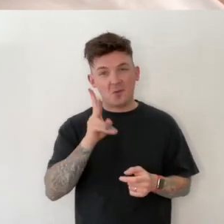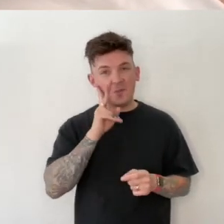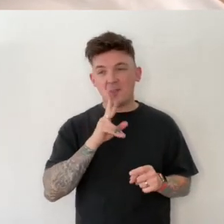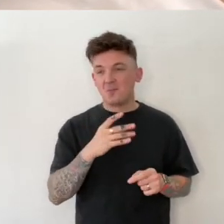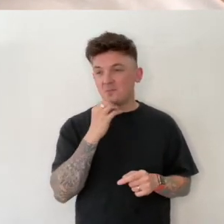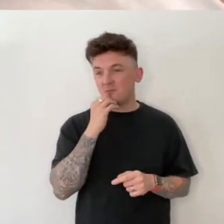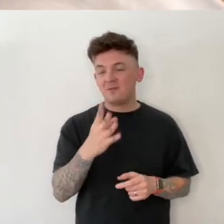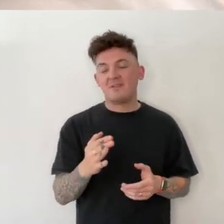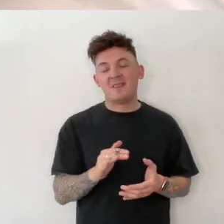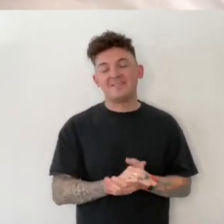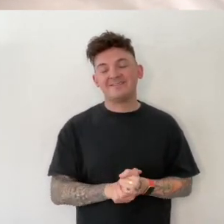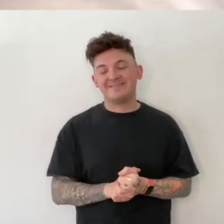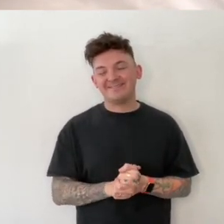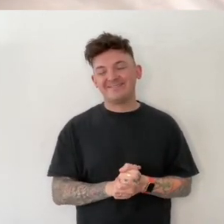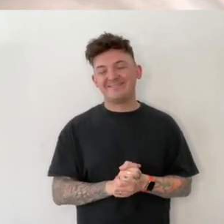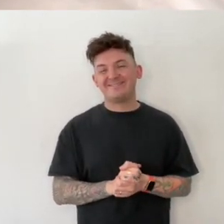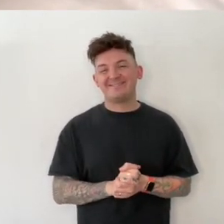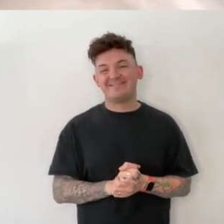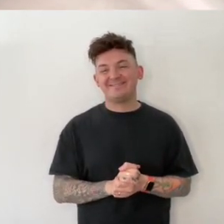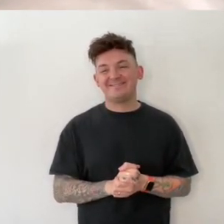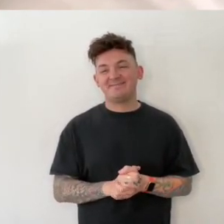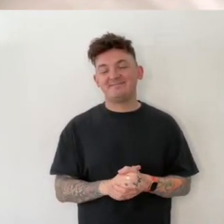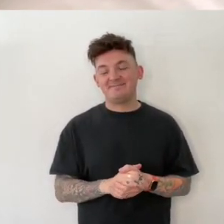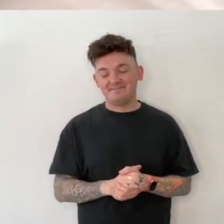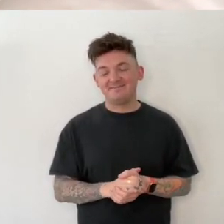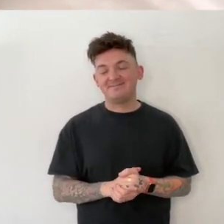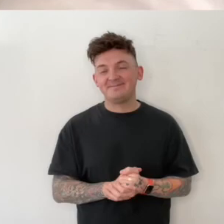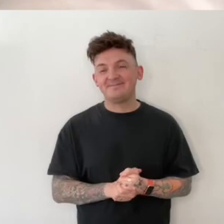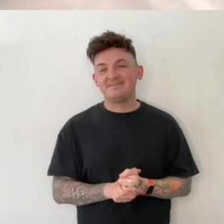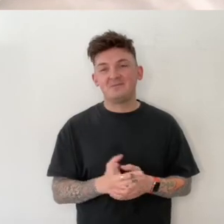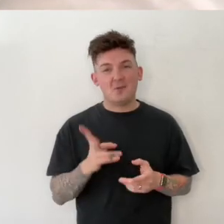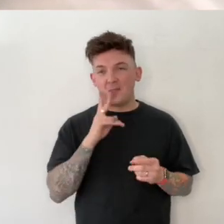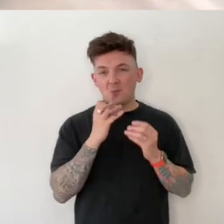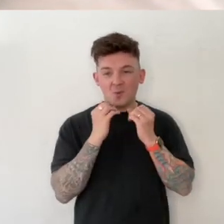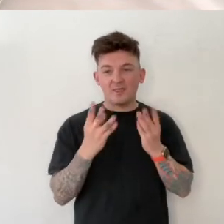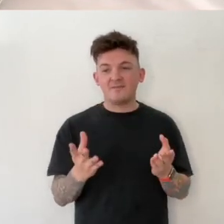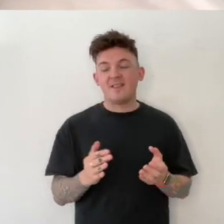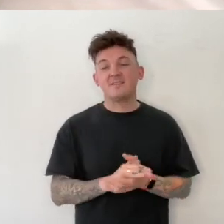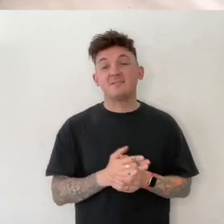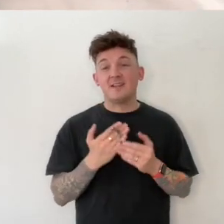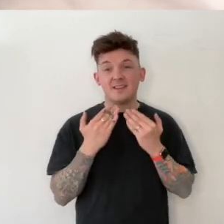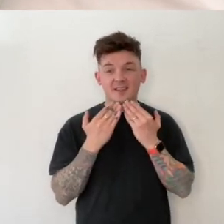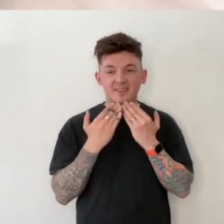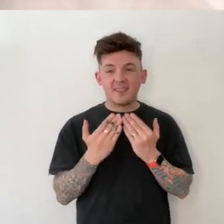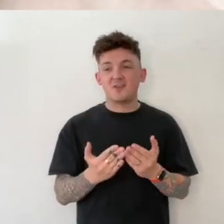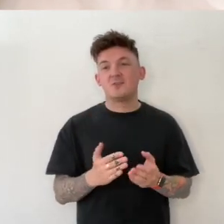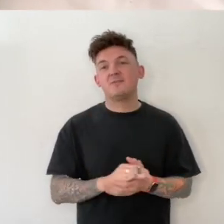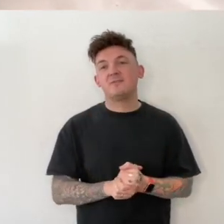do right now so thank you, yeah you look absolutely wonderful and thanks for honouring us with